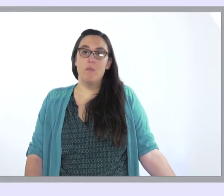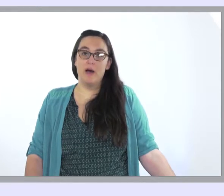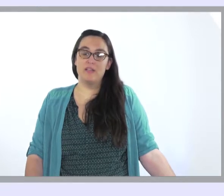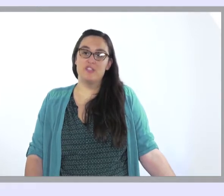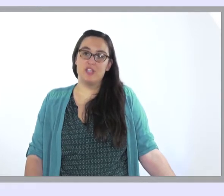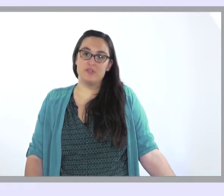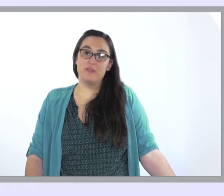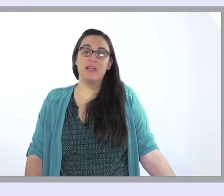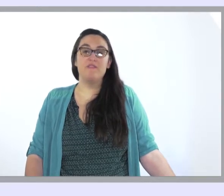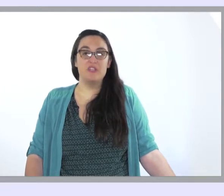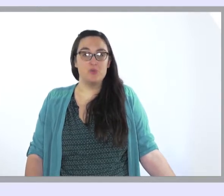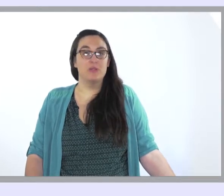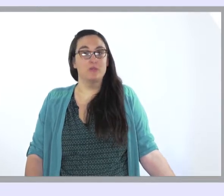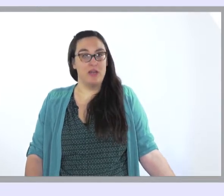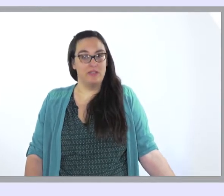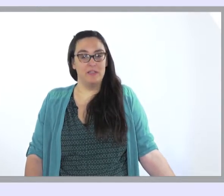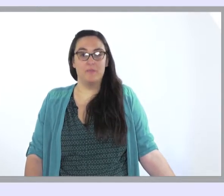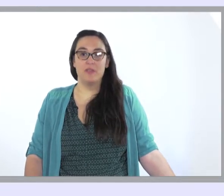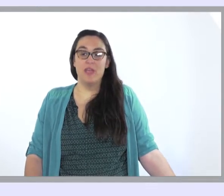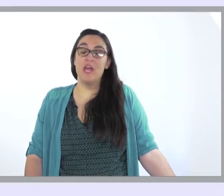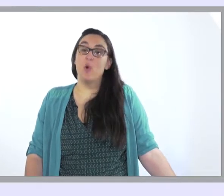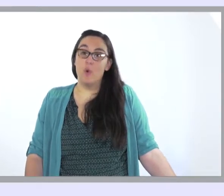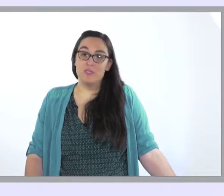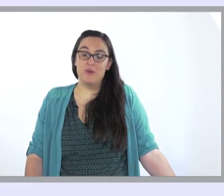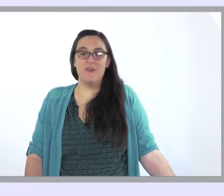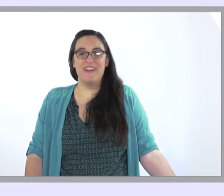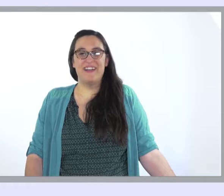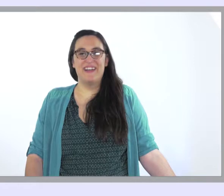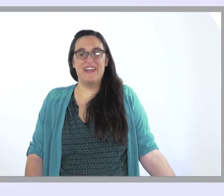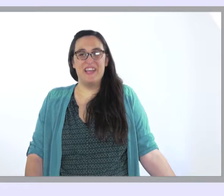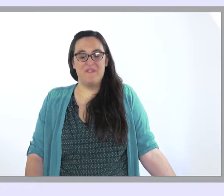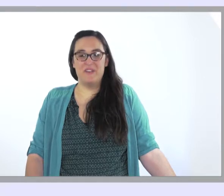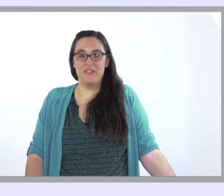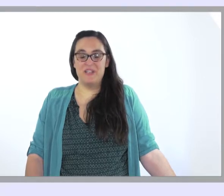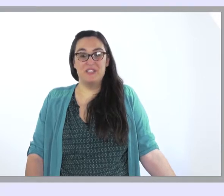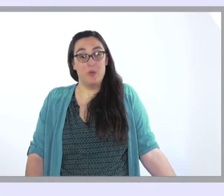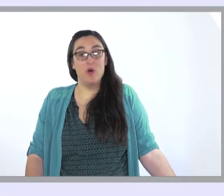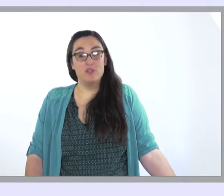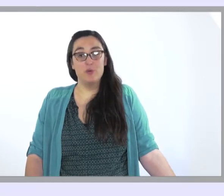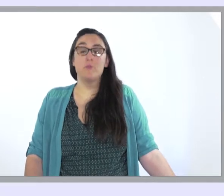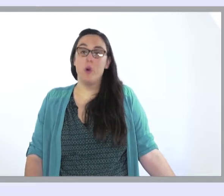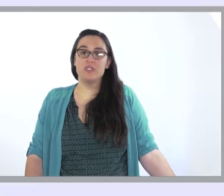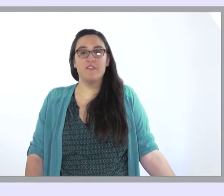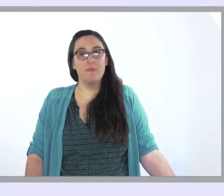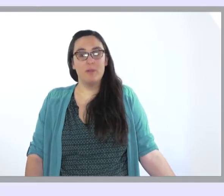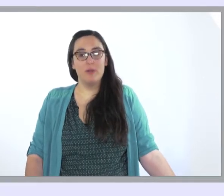but a gestural and visual modality. Also, if they want to, most deaf people